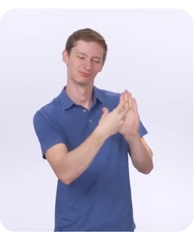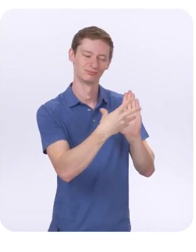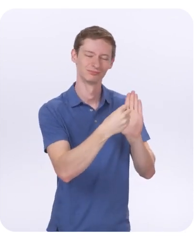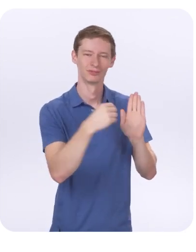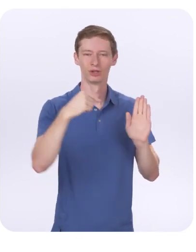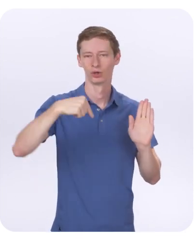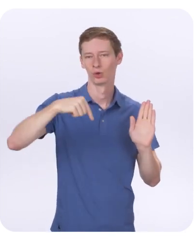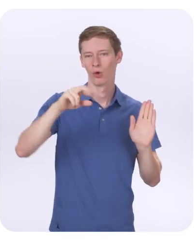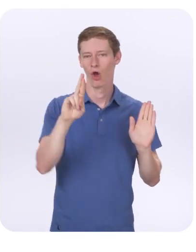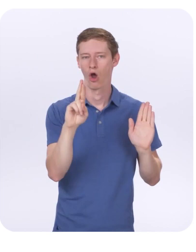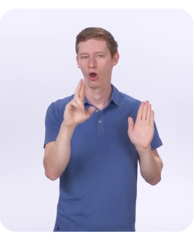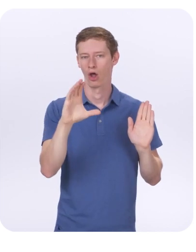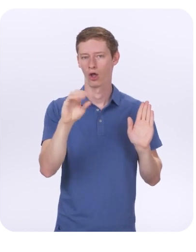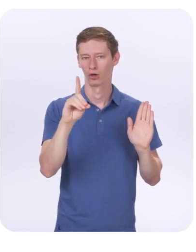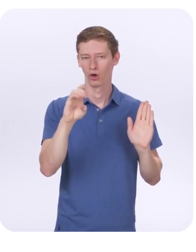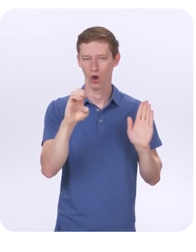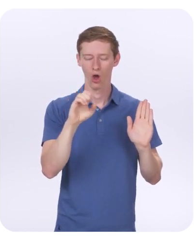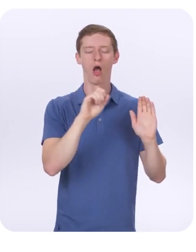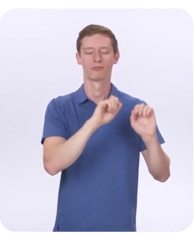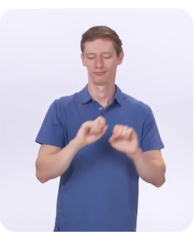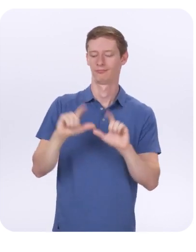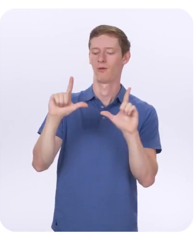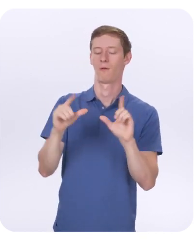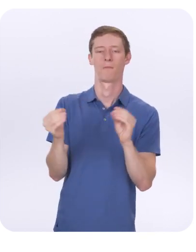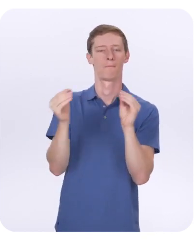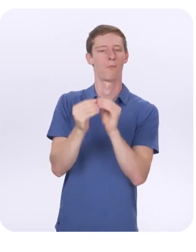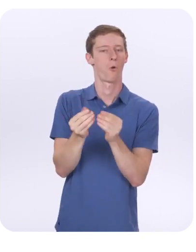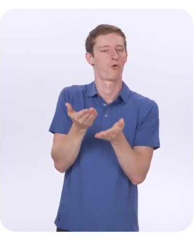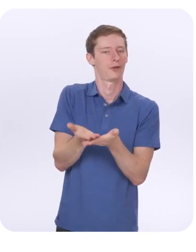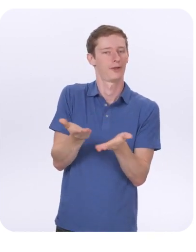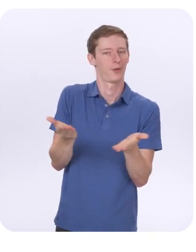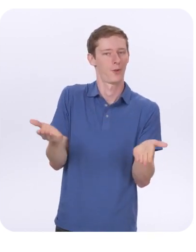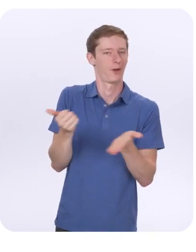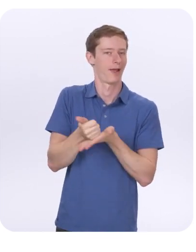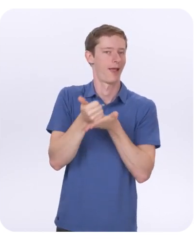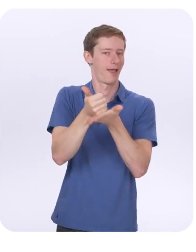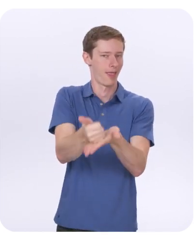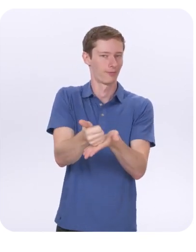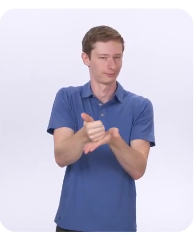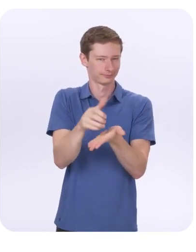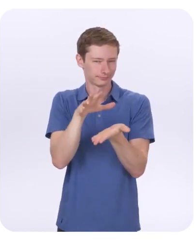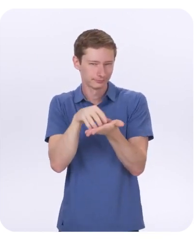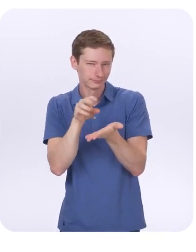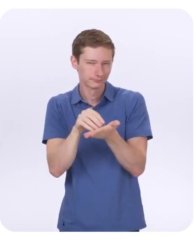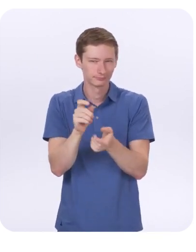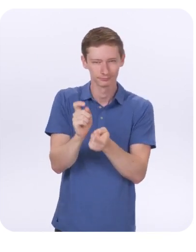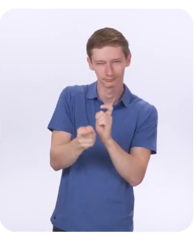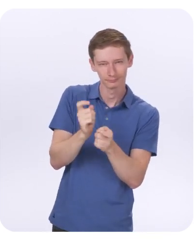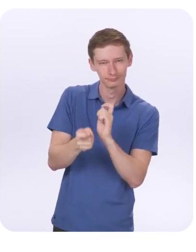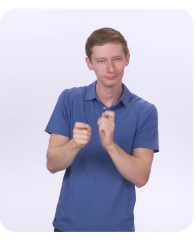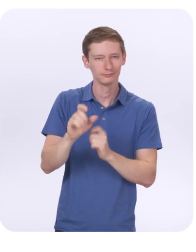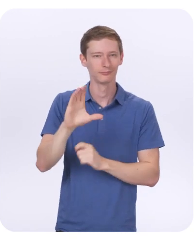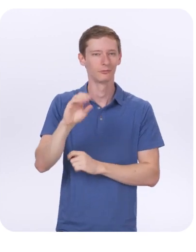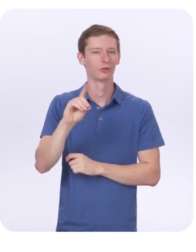You will find some links there to some awesome third-party tools and libraries that were built by the community after